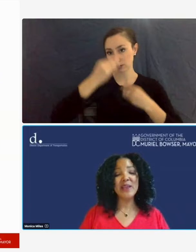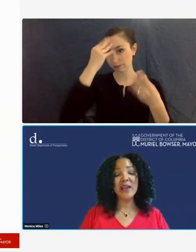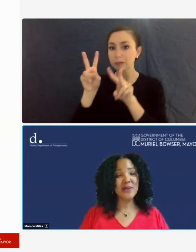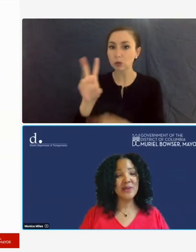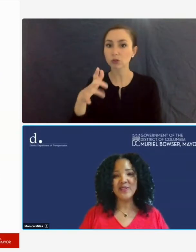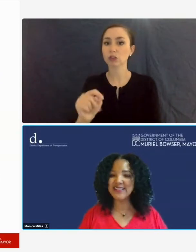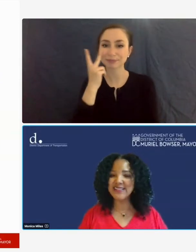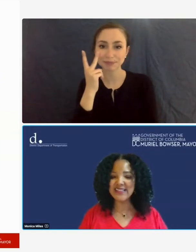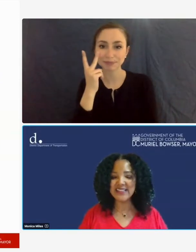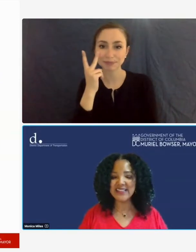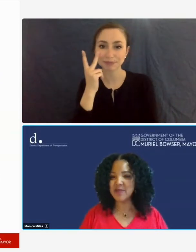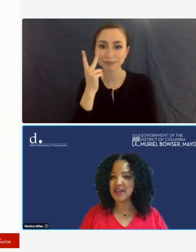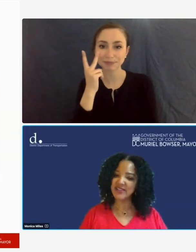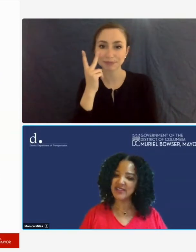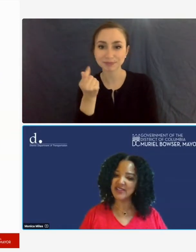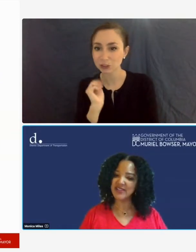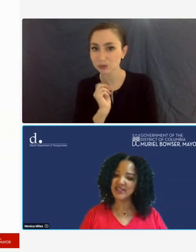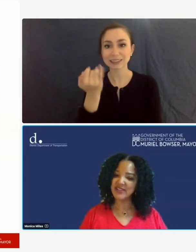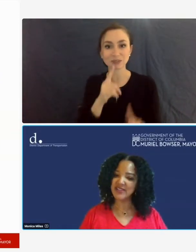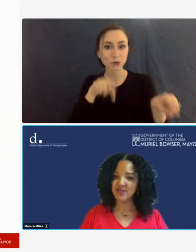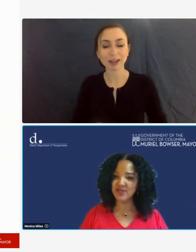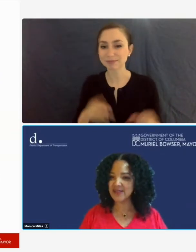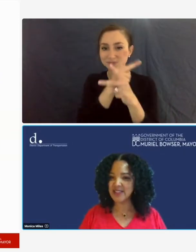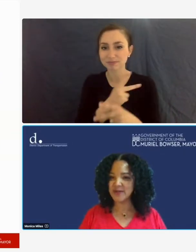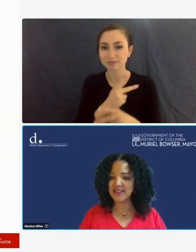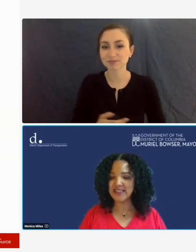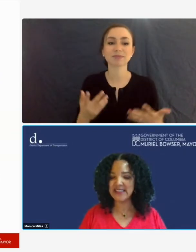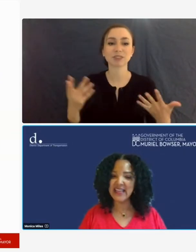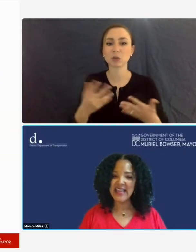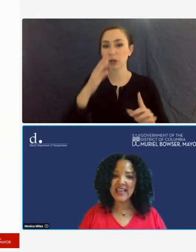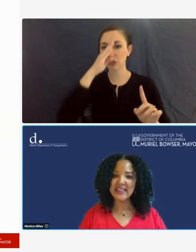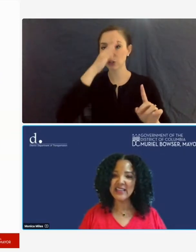anybody actually has the calculation of what direct salary expense is and then we'll go